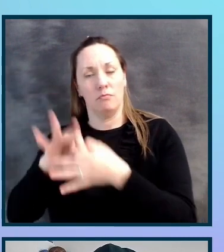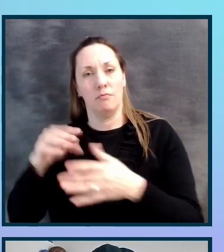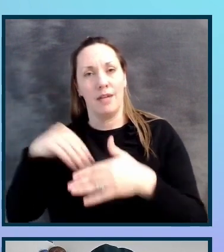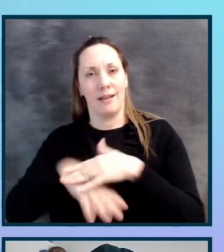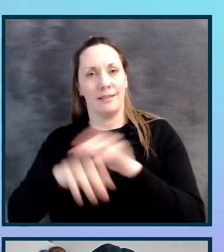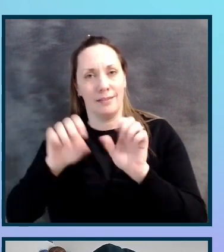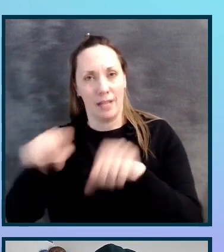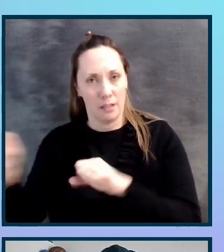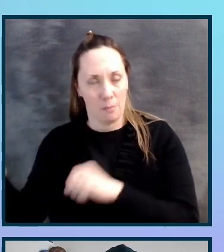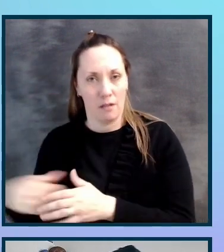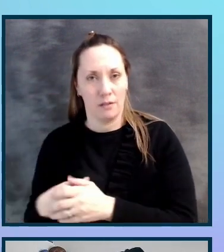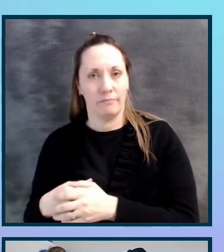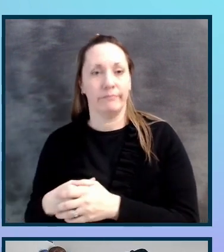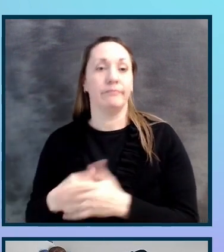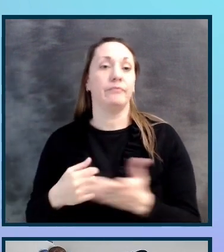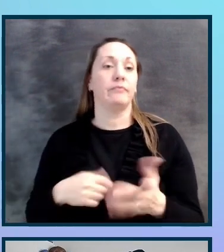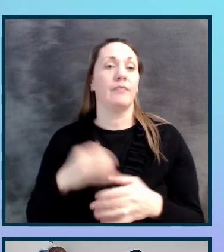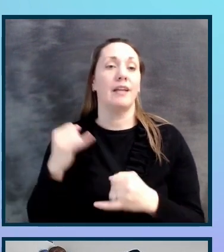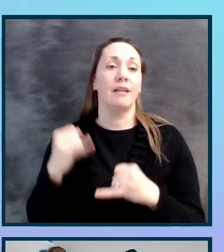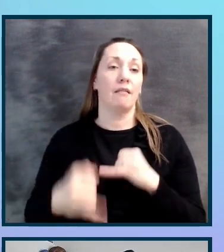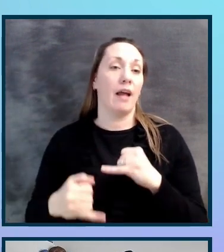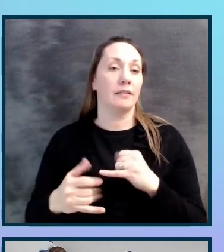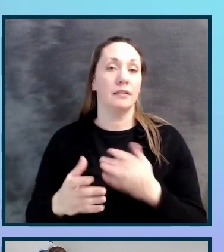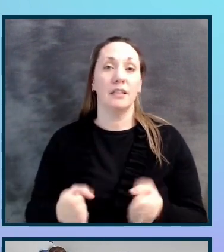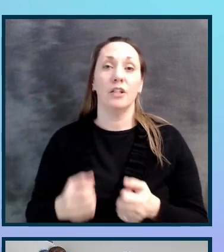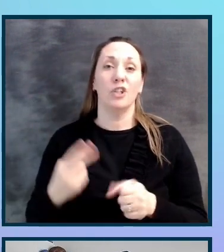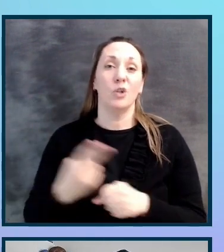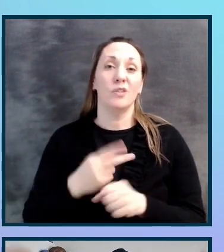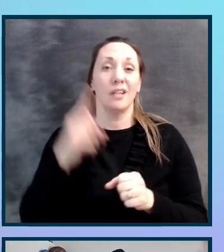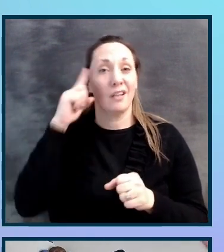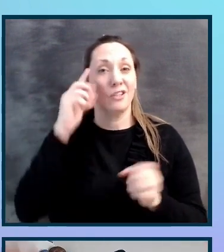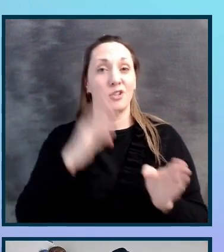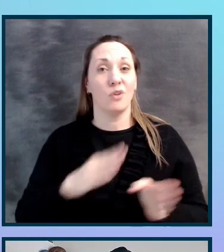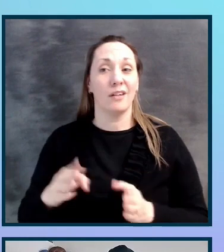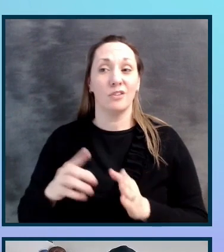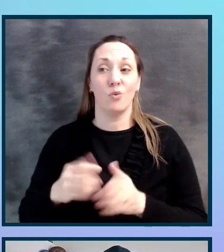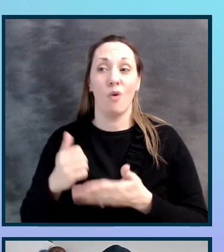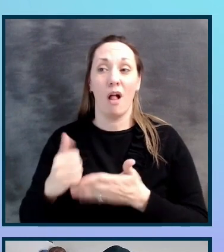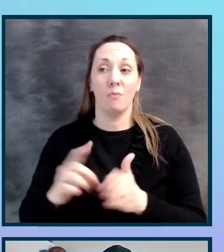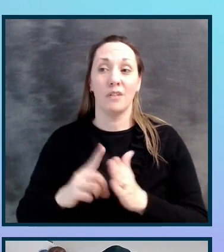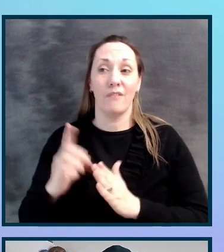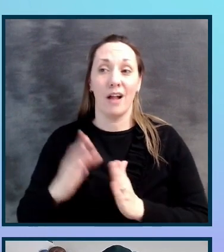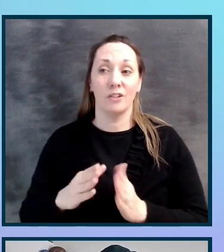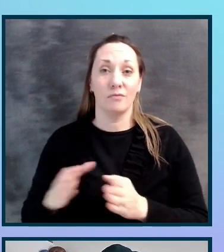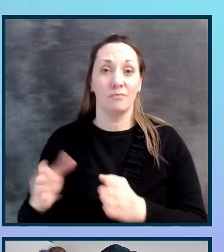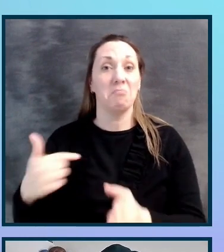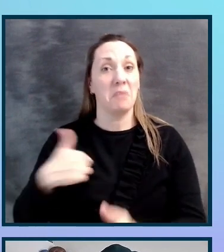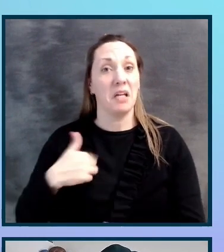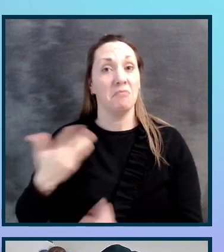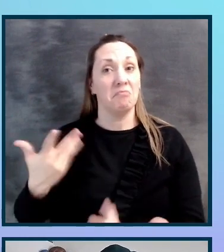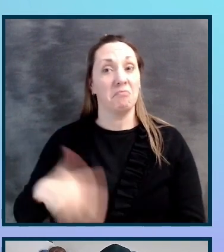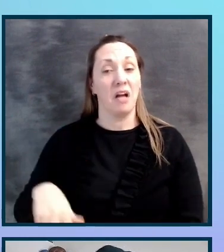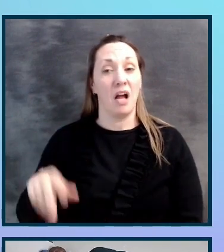And last but not least using these strategies can help developers get a path that I have traveled. It's made me into what I am now.